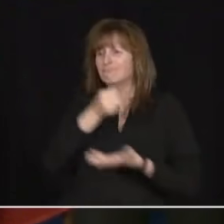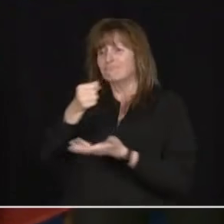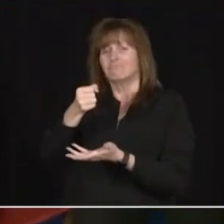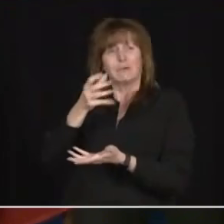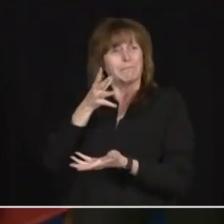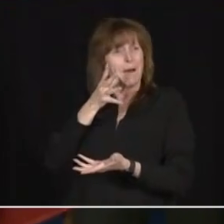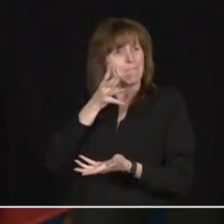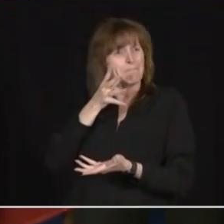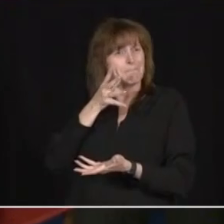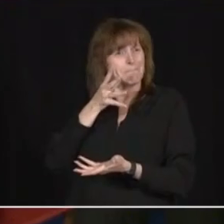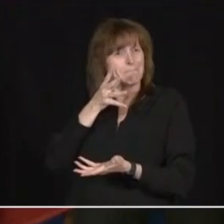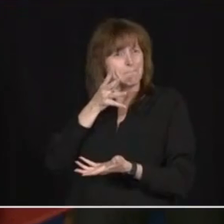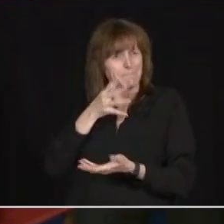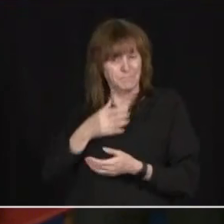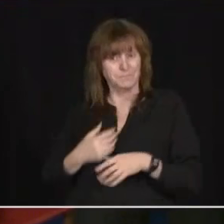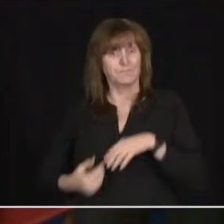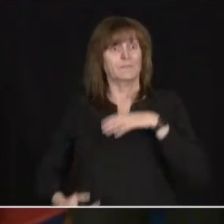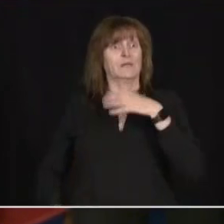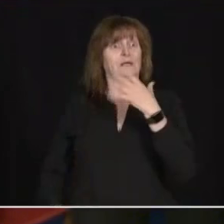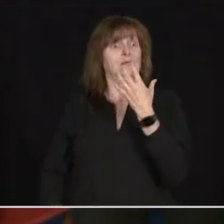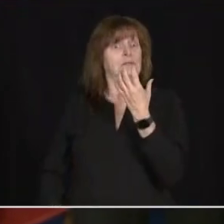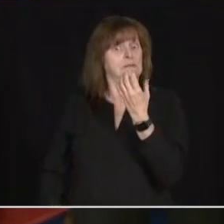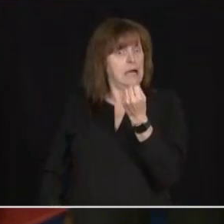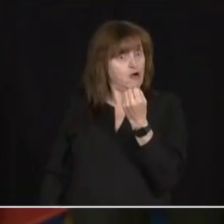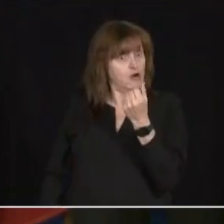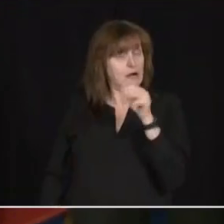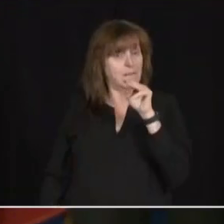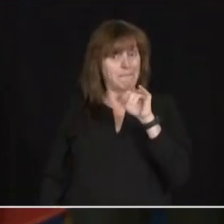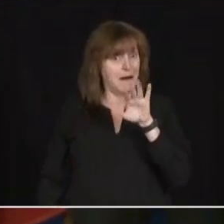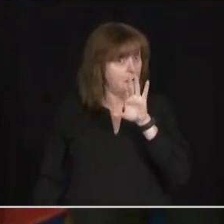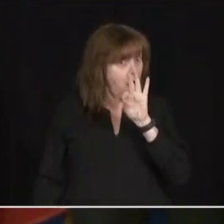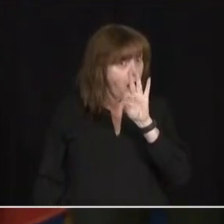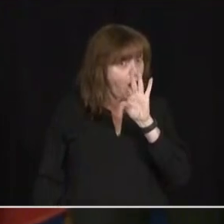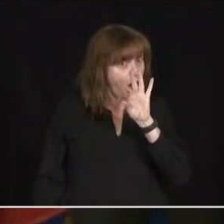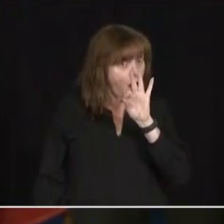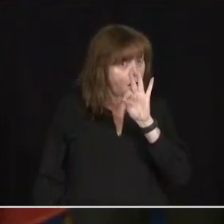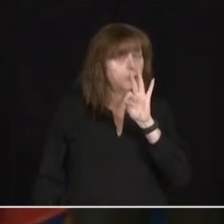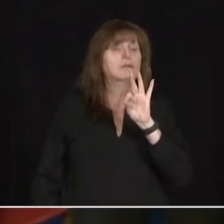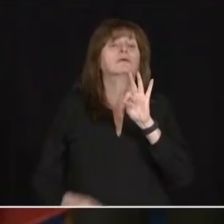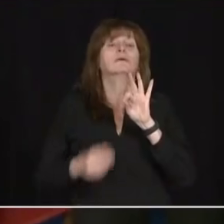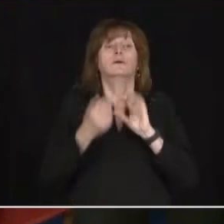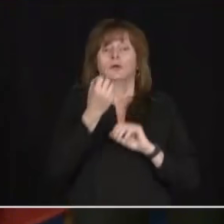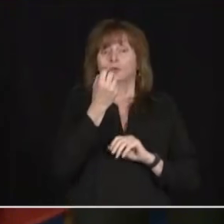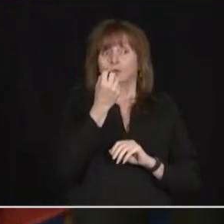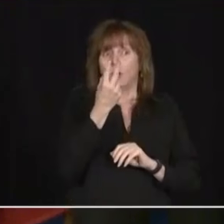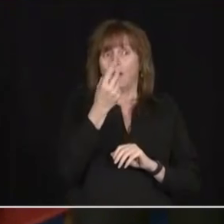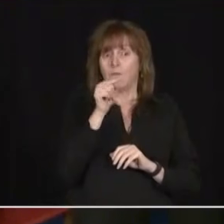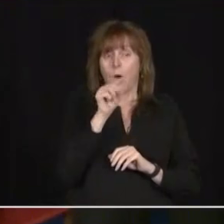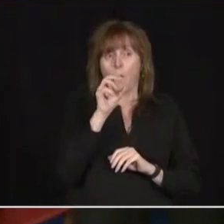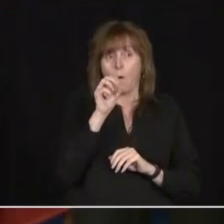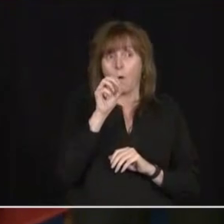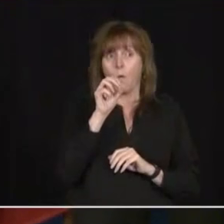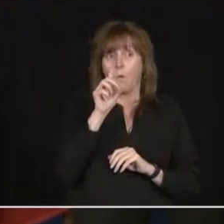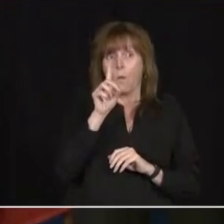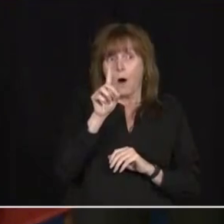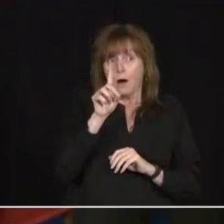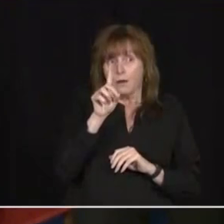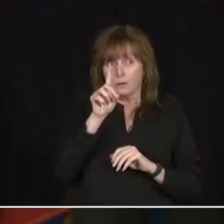Further more, as of Saturday, May 9, at 12.01am, hardware stores, safety